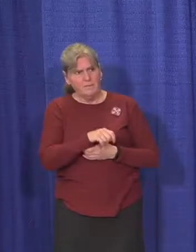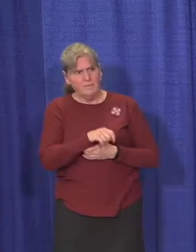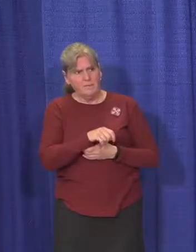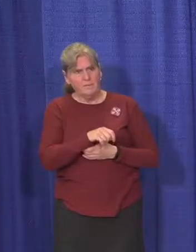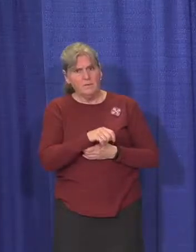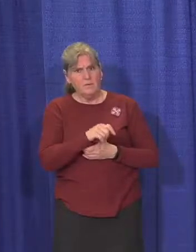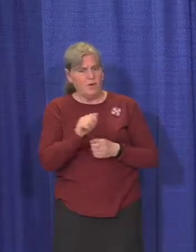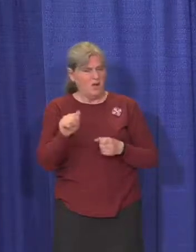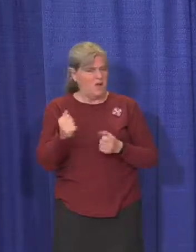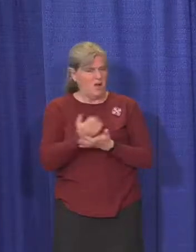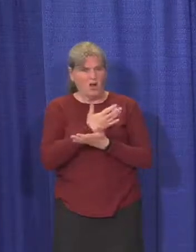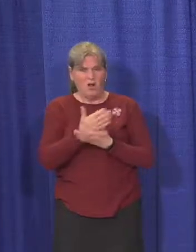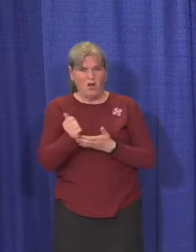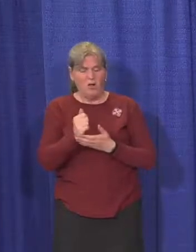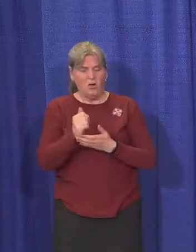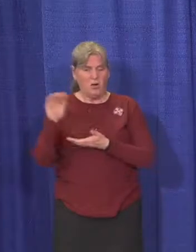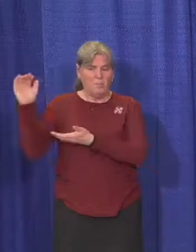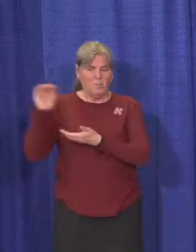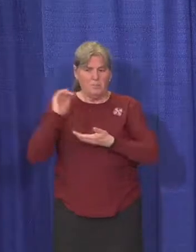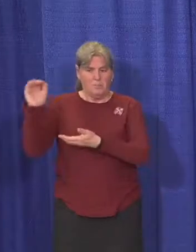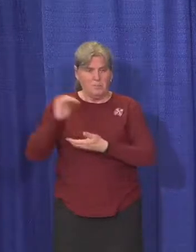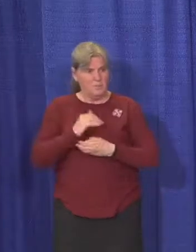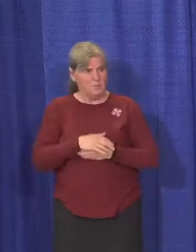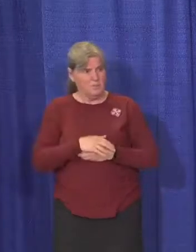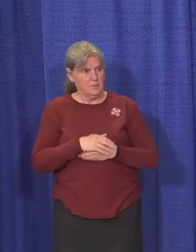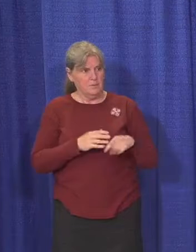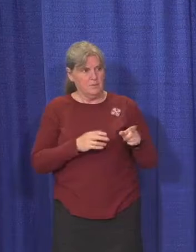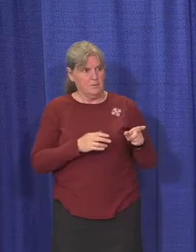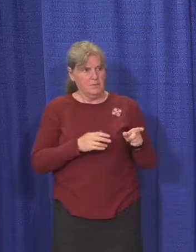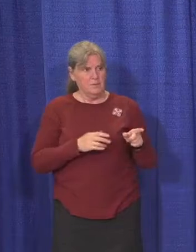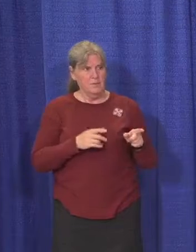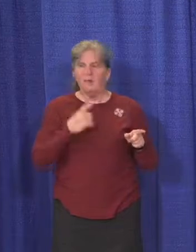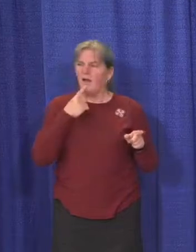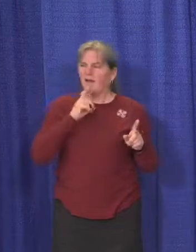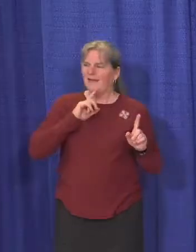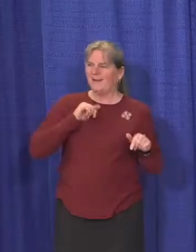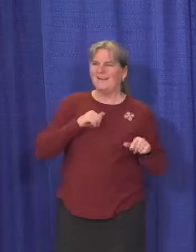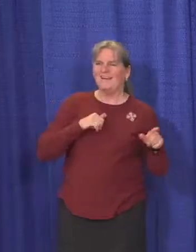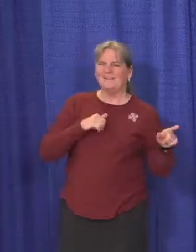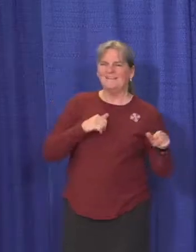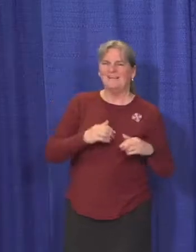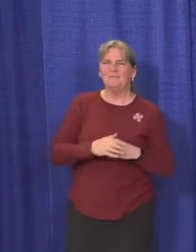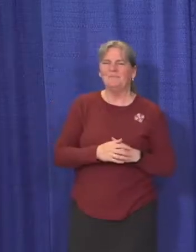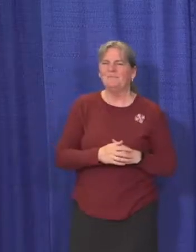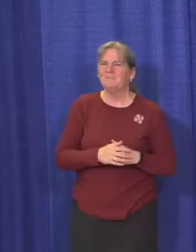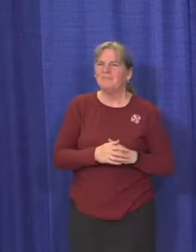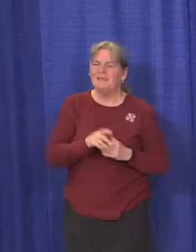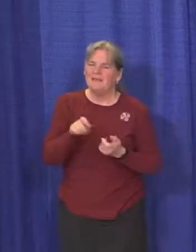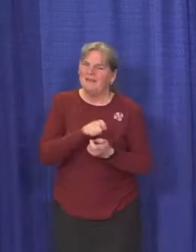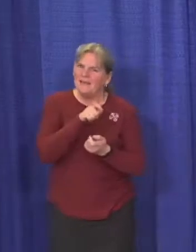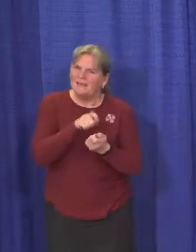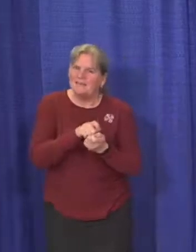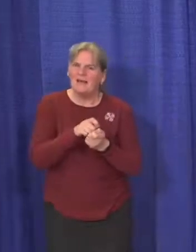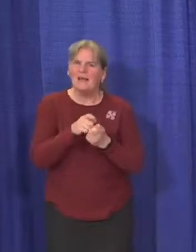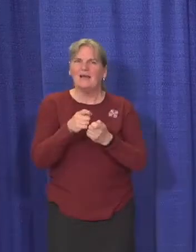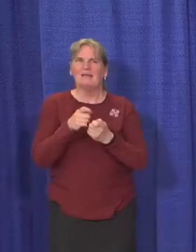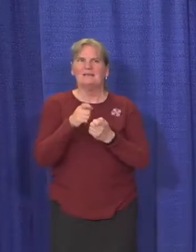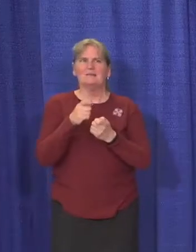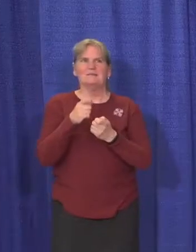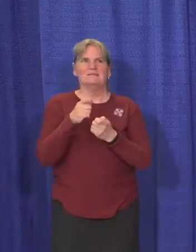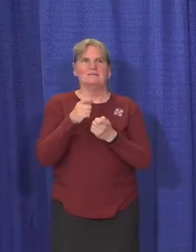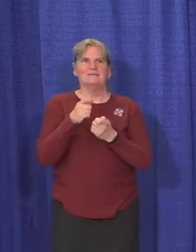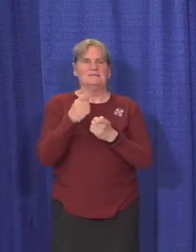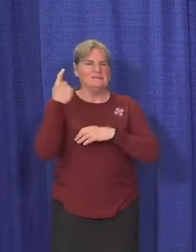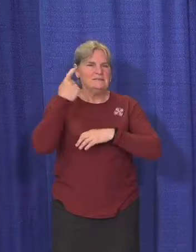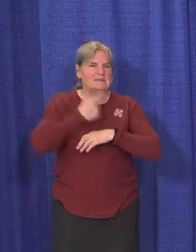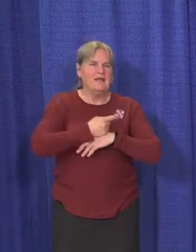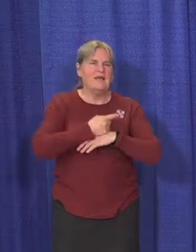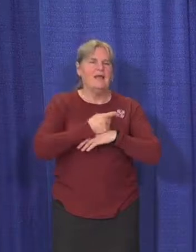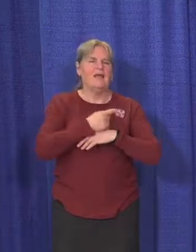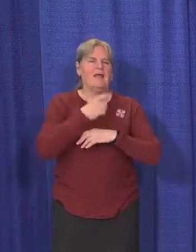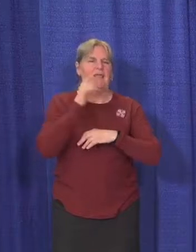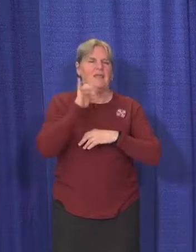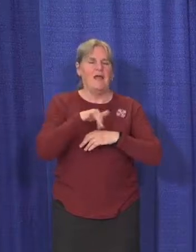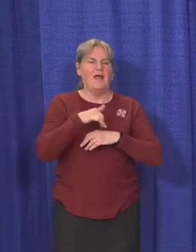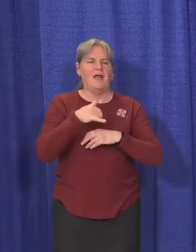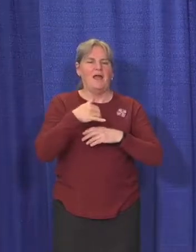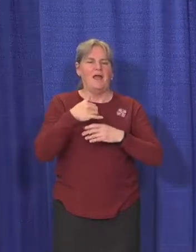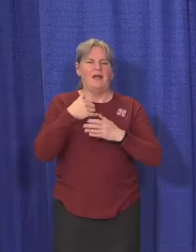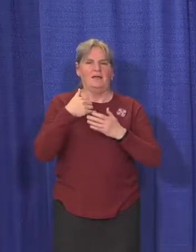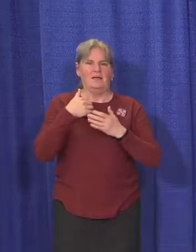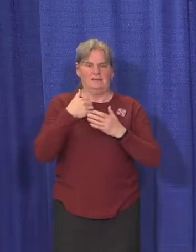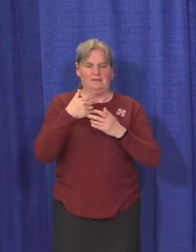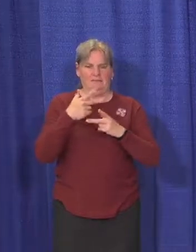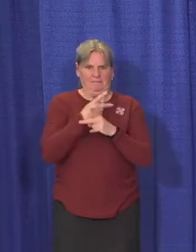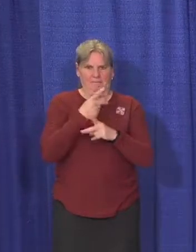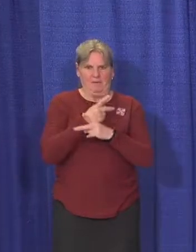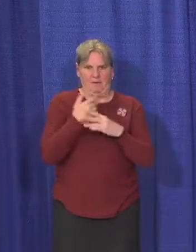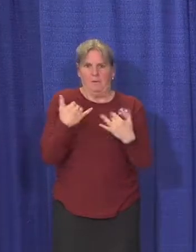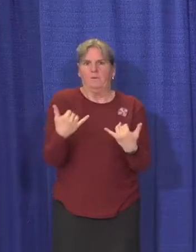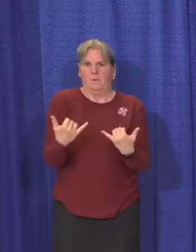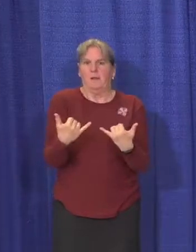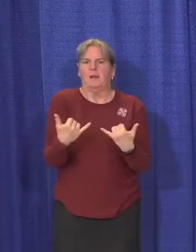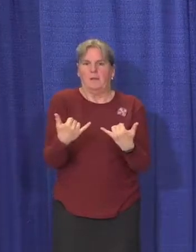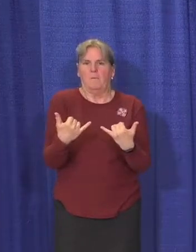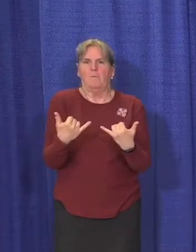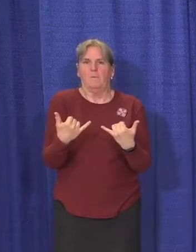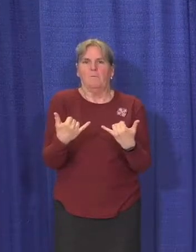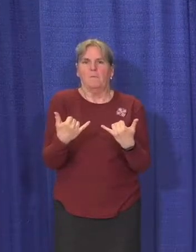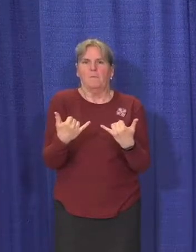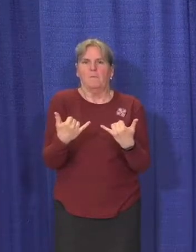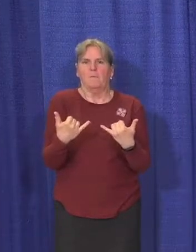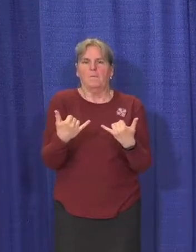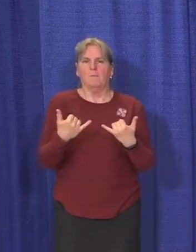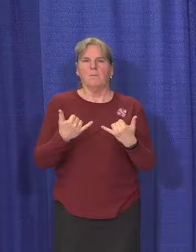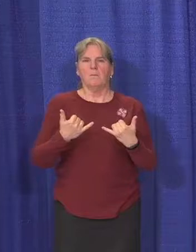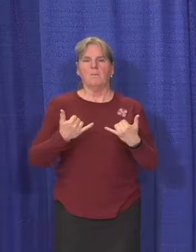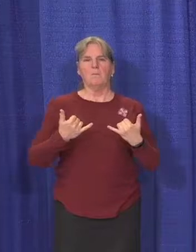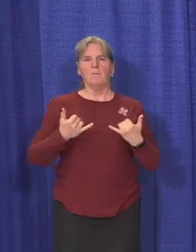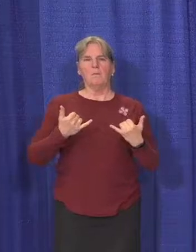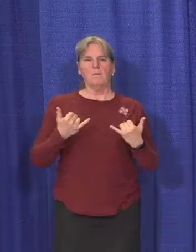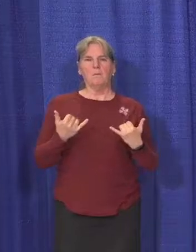will that shipment arrived.